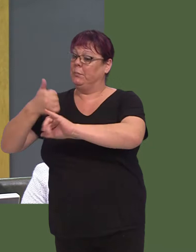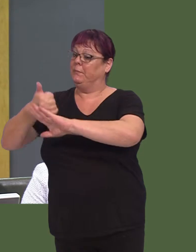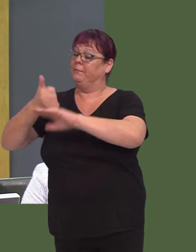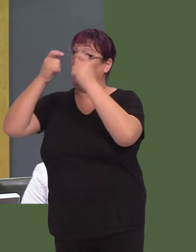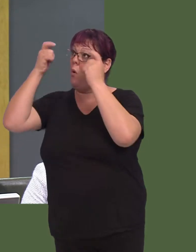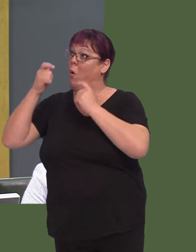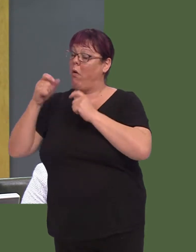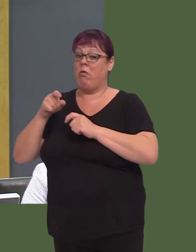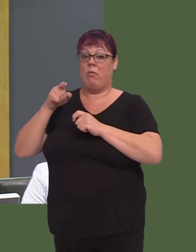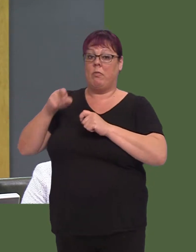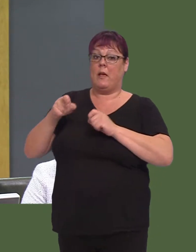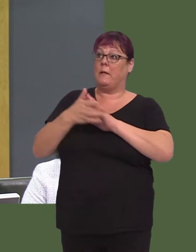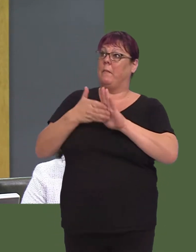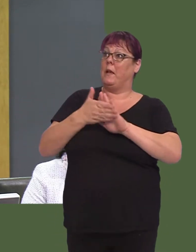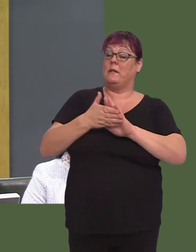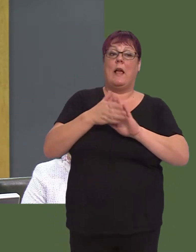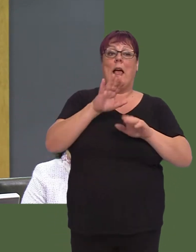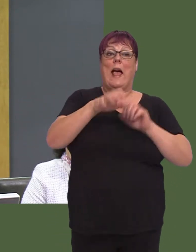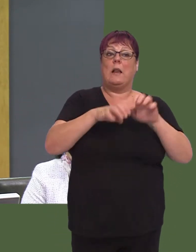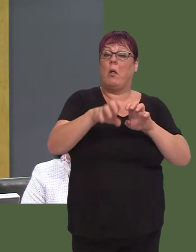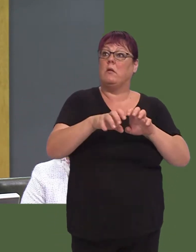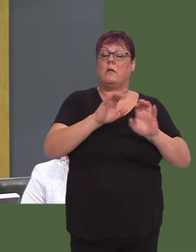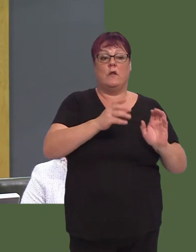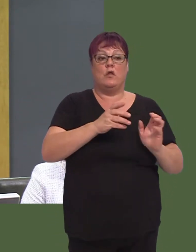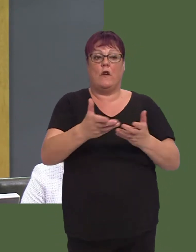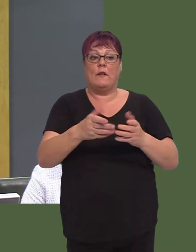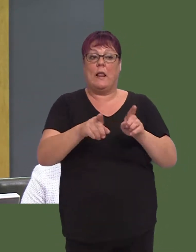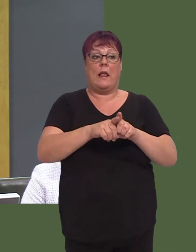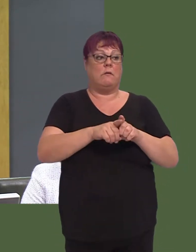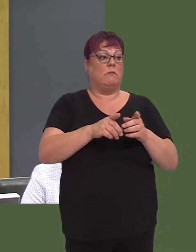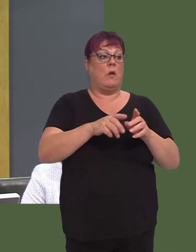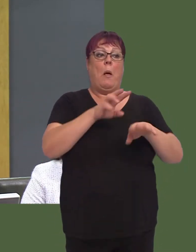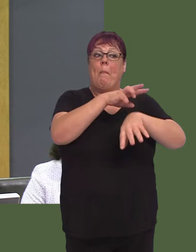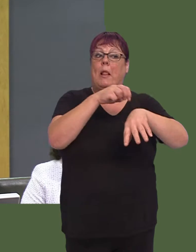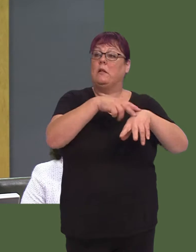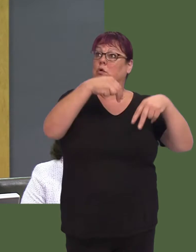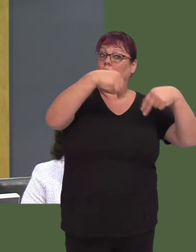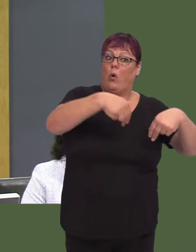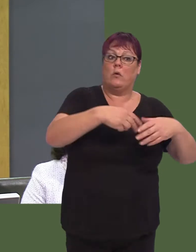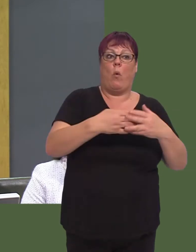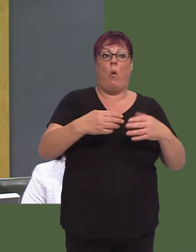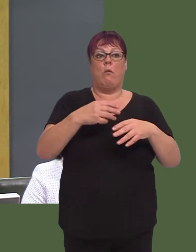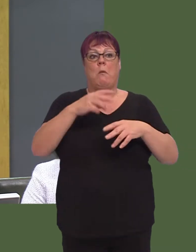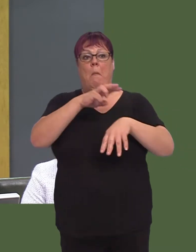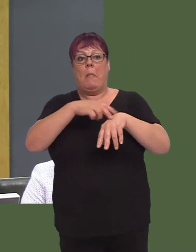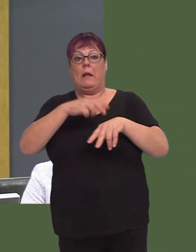This law proposes to give special status to service animals, like police dogs and horses,